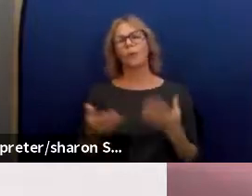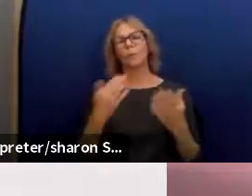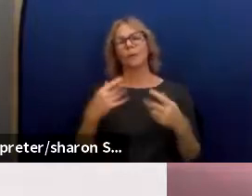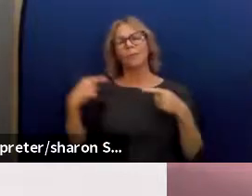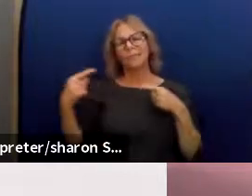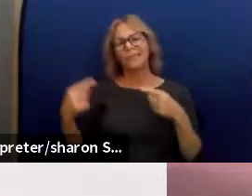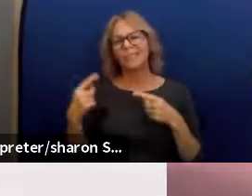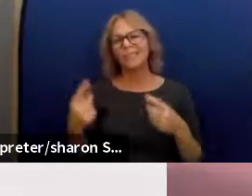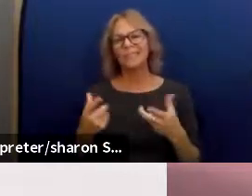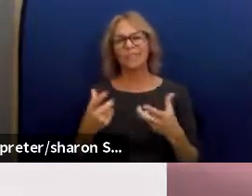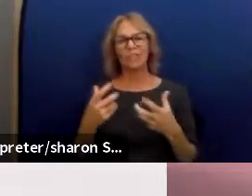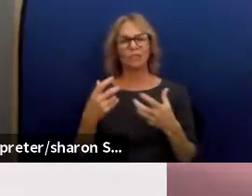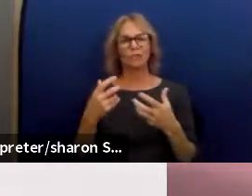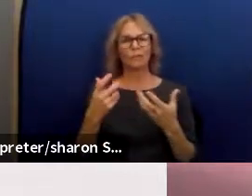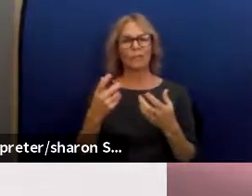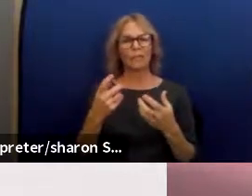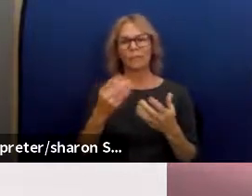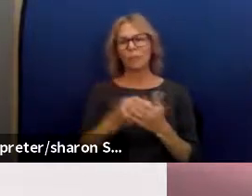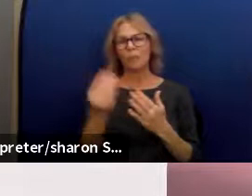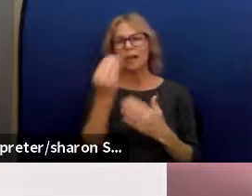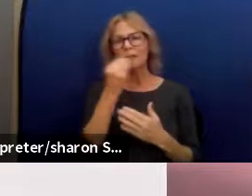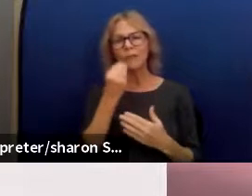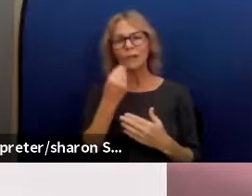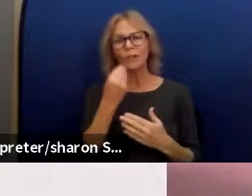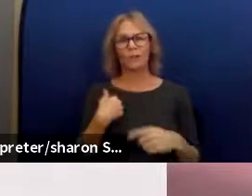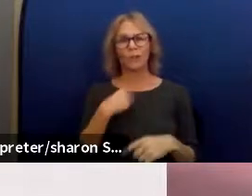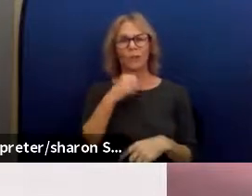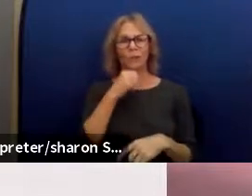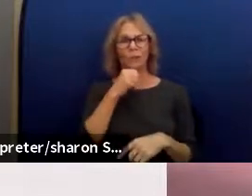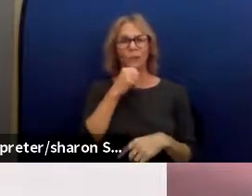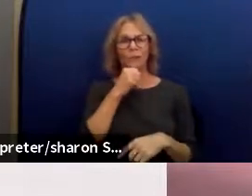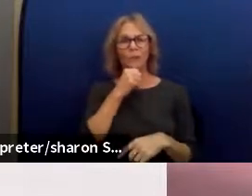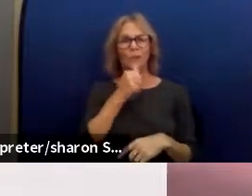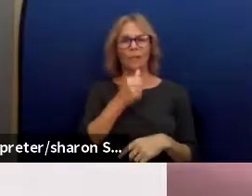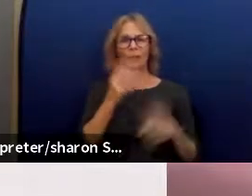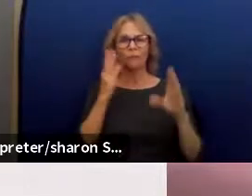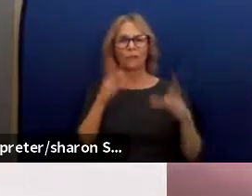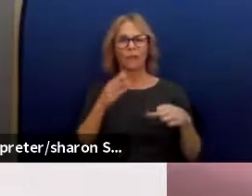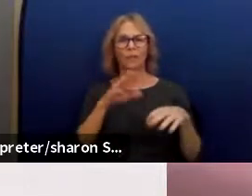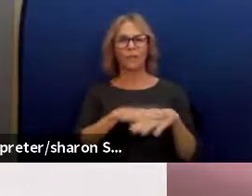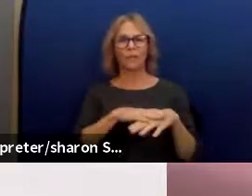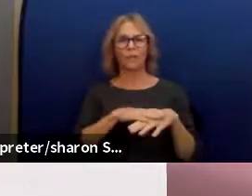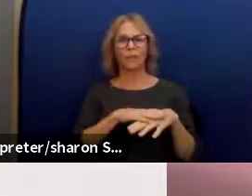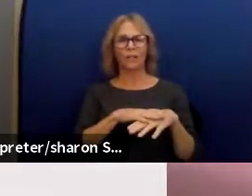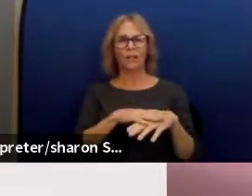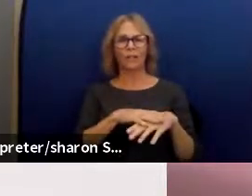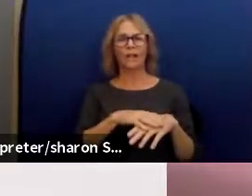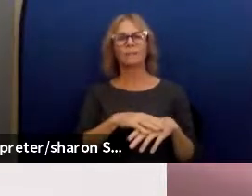just put food on our table and so we weren't able to, you know, be focused on our education, etc. We may have been denied